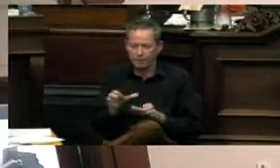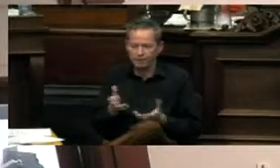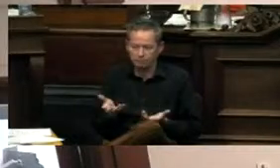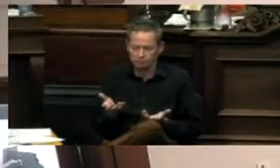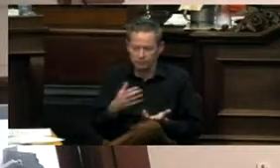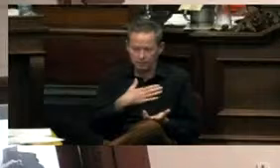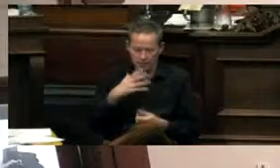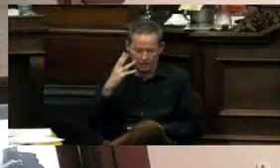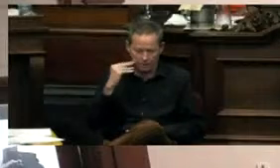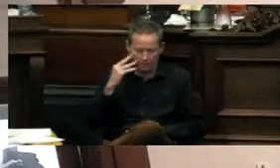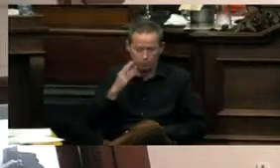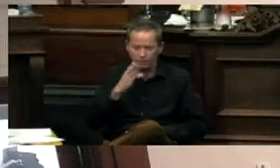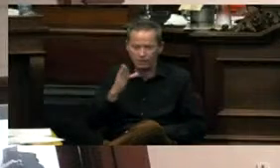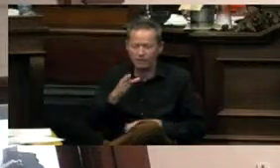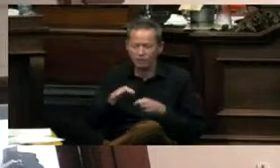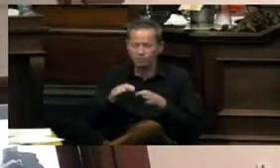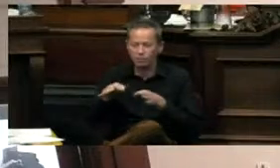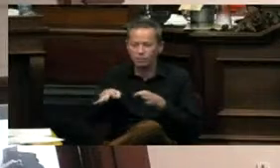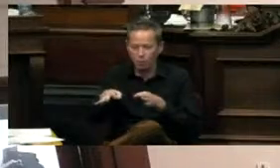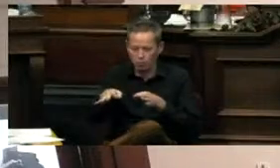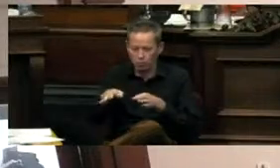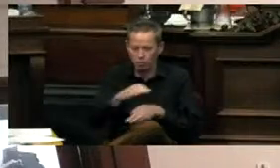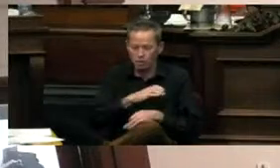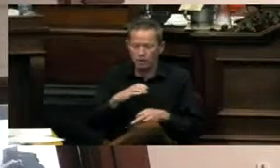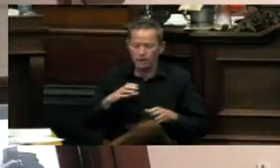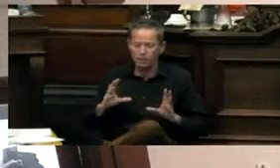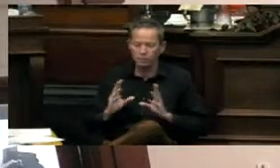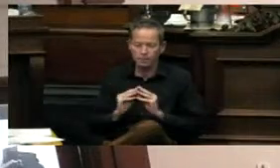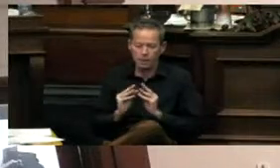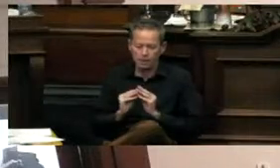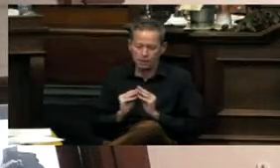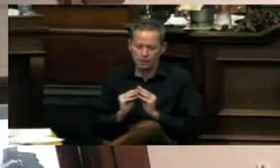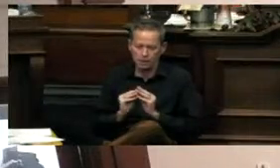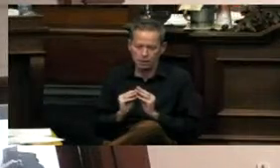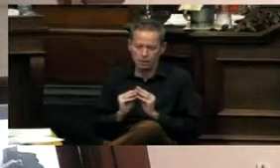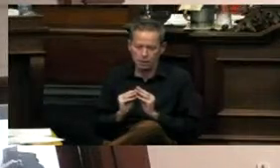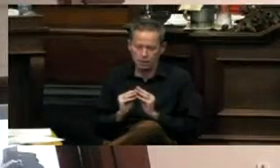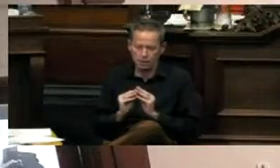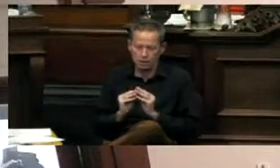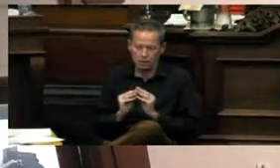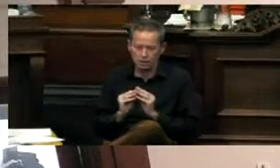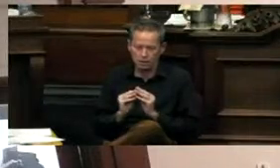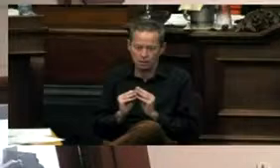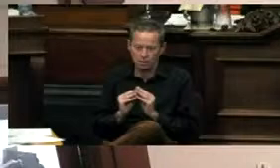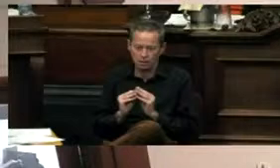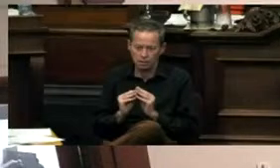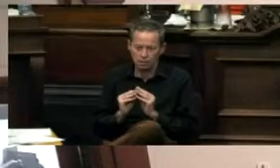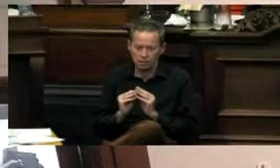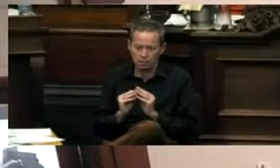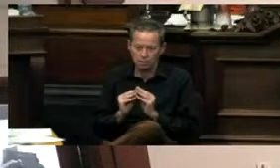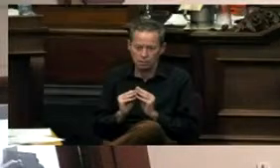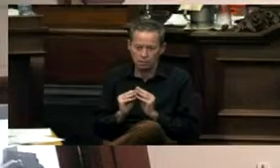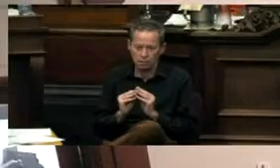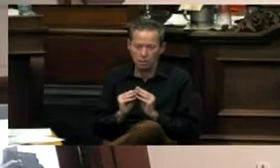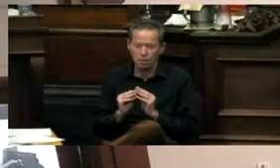I've been here for almost three years, and it's something that's never been done. In my